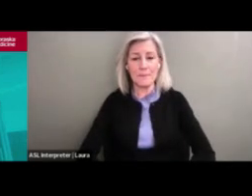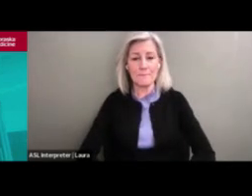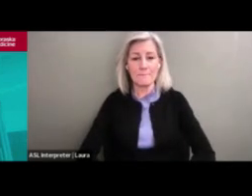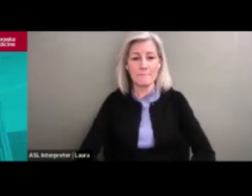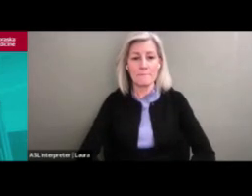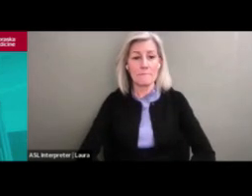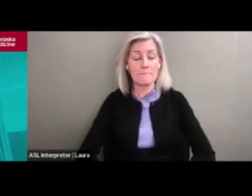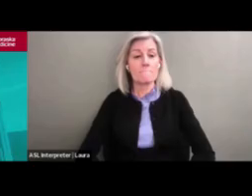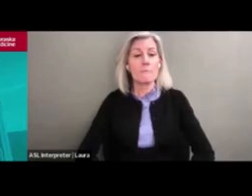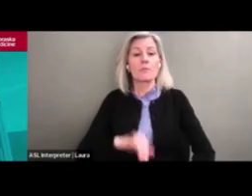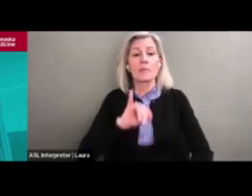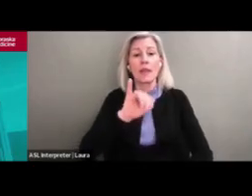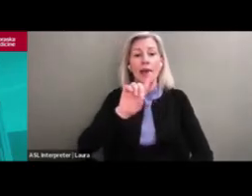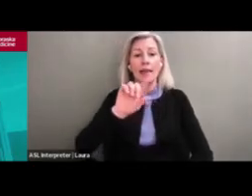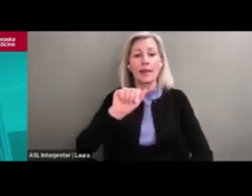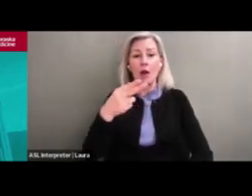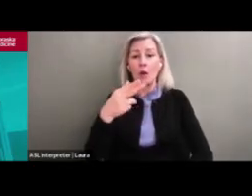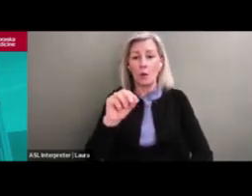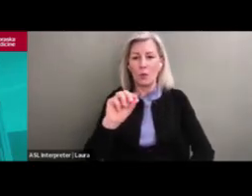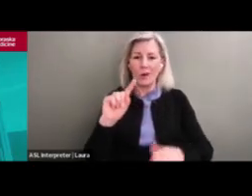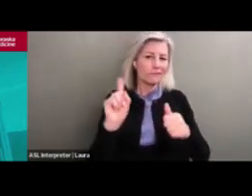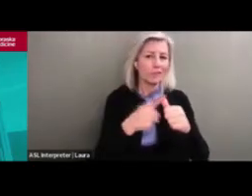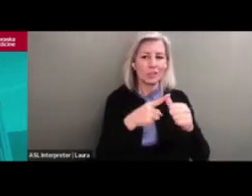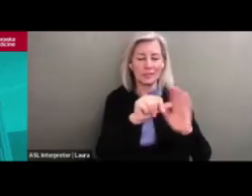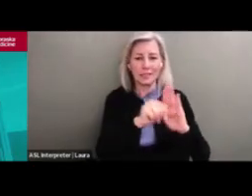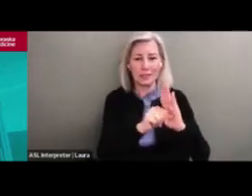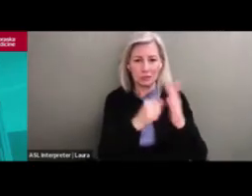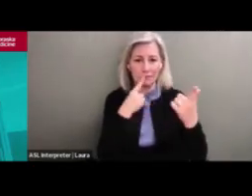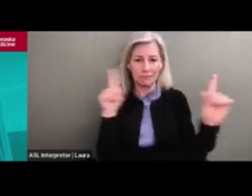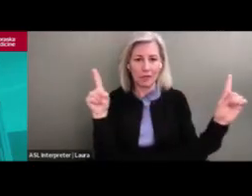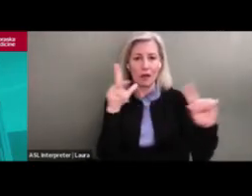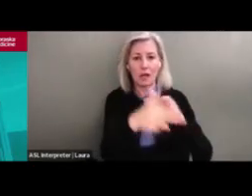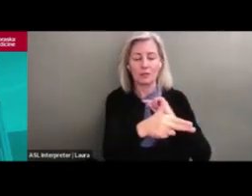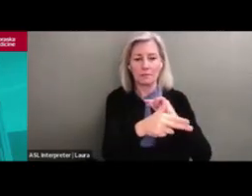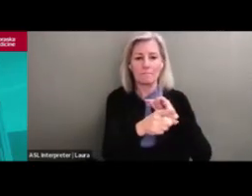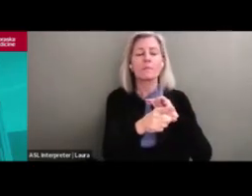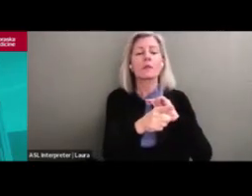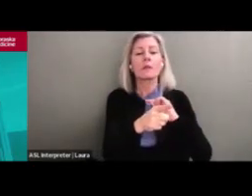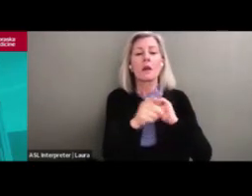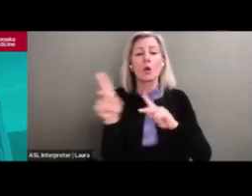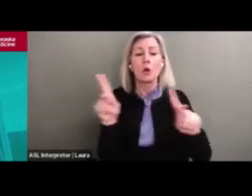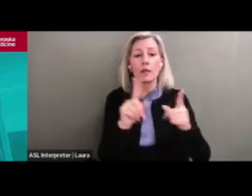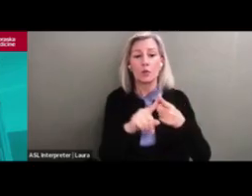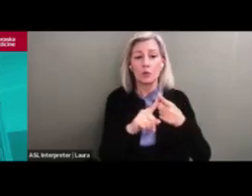and the full requirements of H.R. 1 has not been fully implemented.